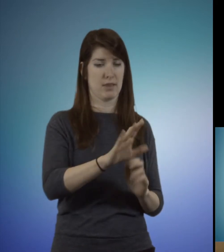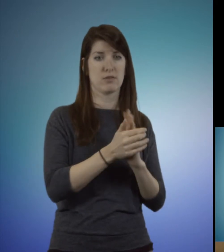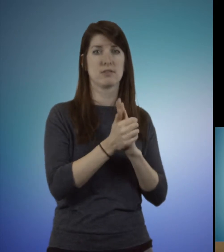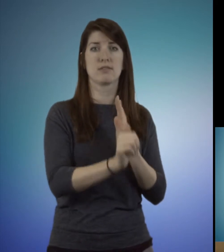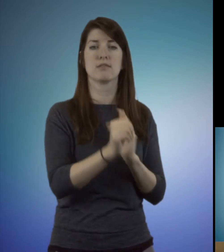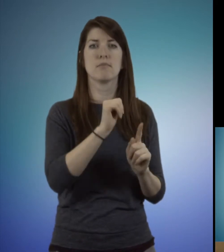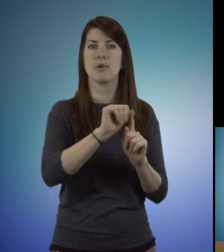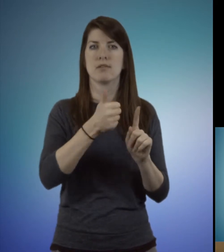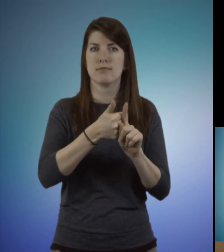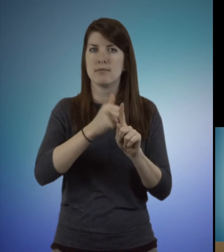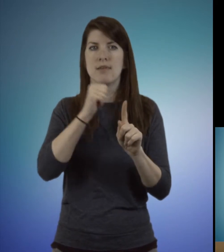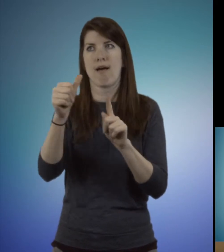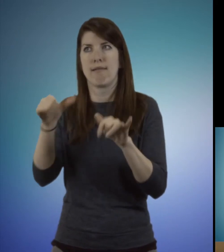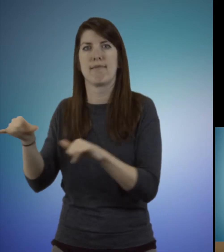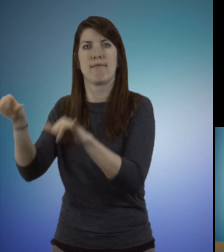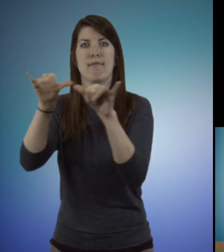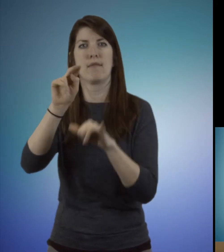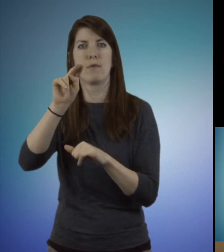to assess your child's skills, but is not normed.